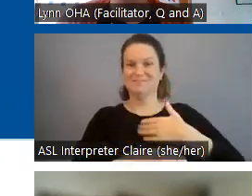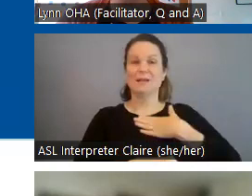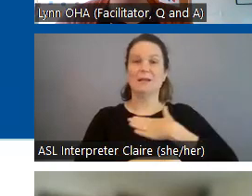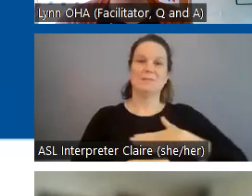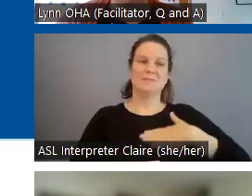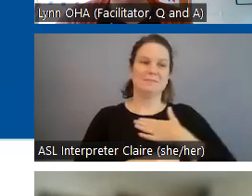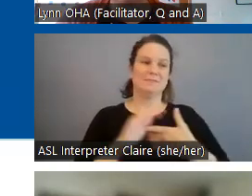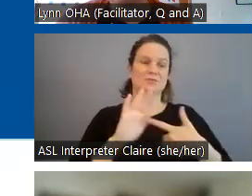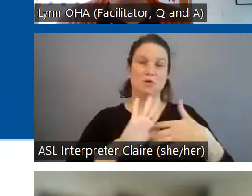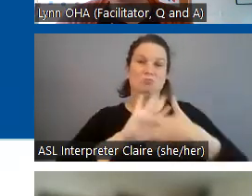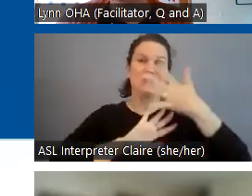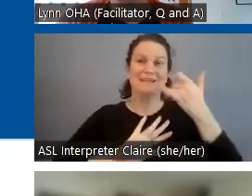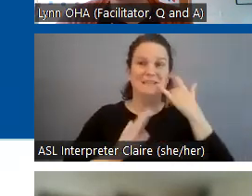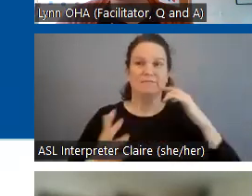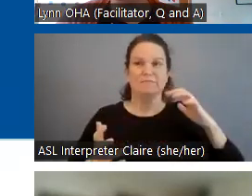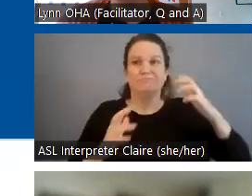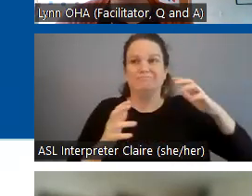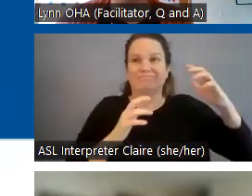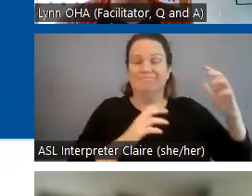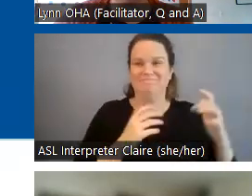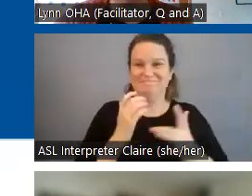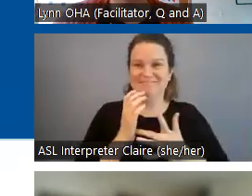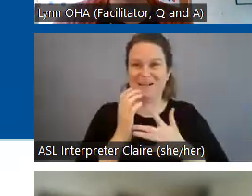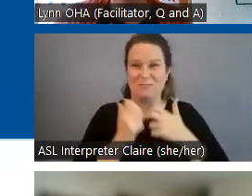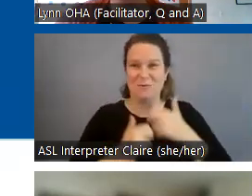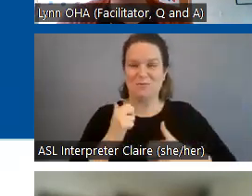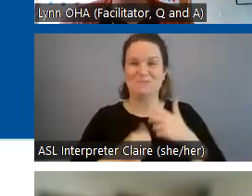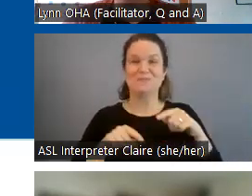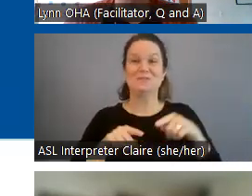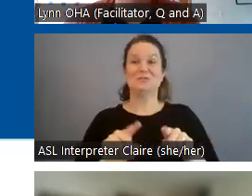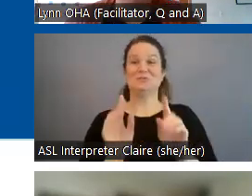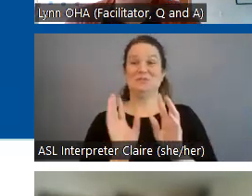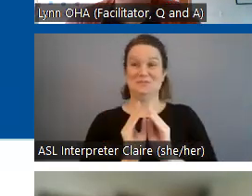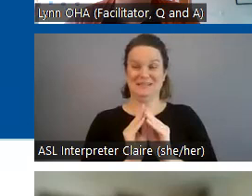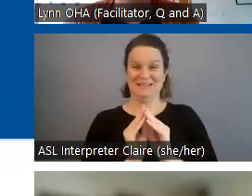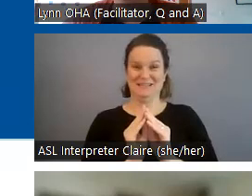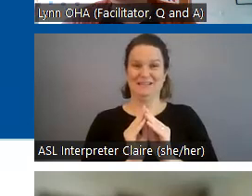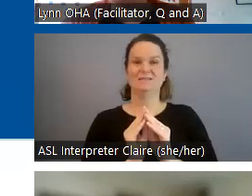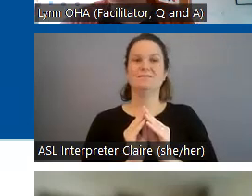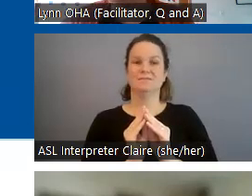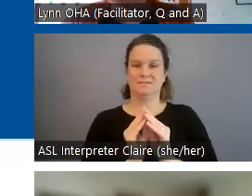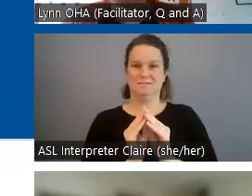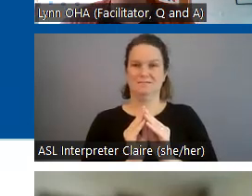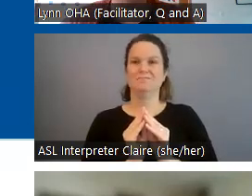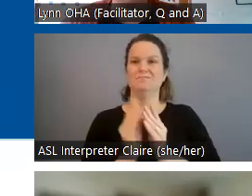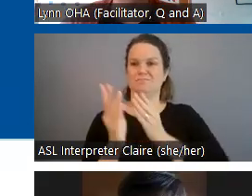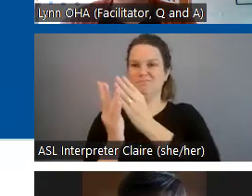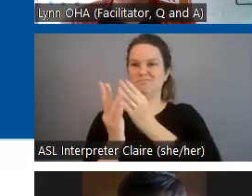if we run into glitches. So, during the session, please direct